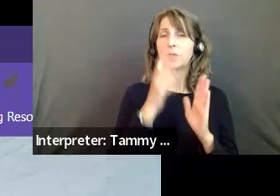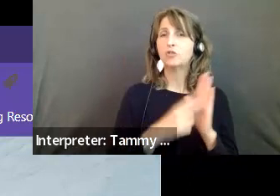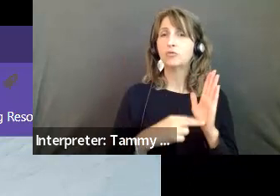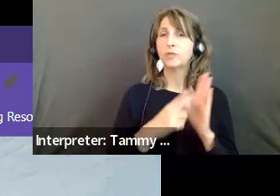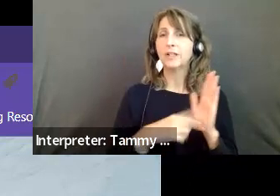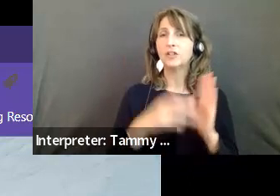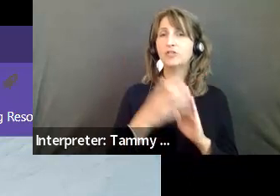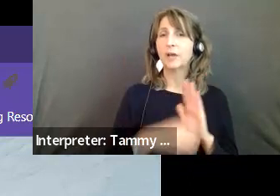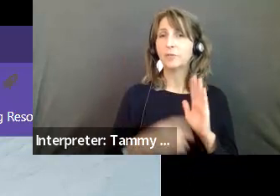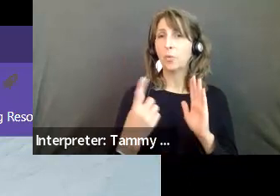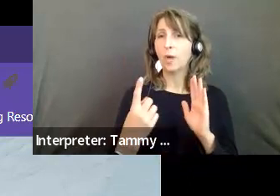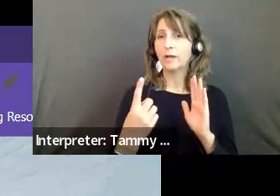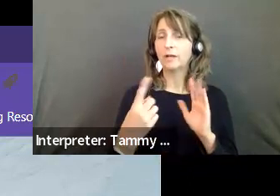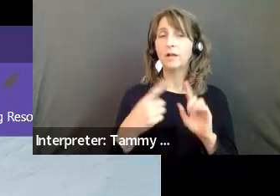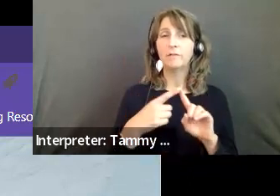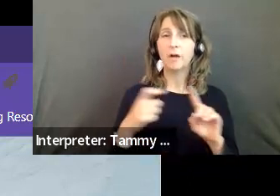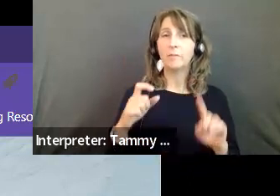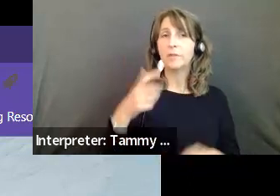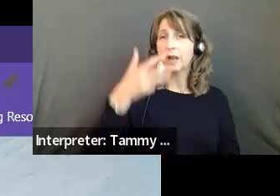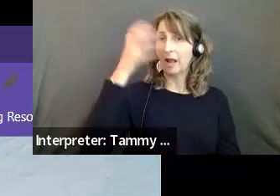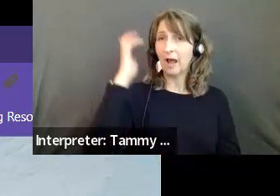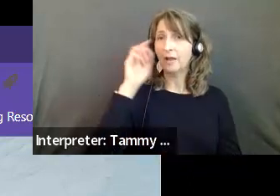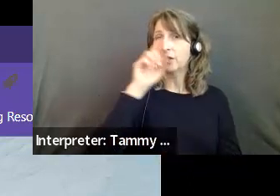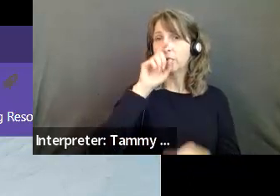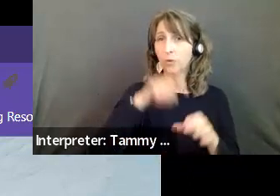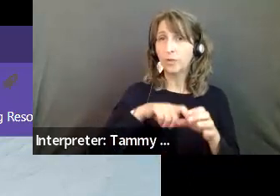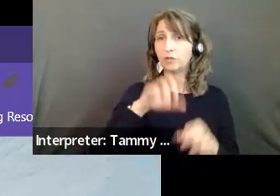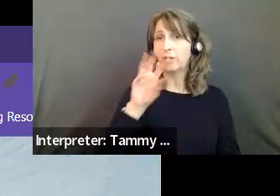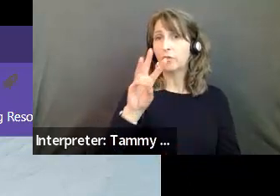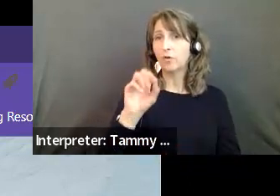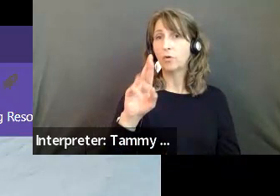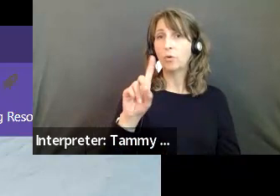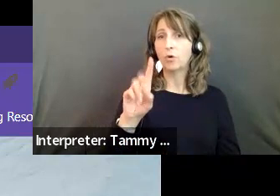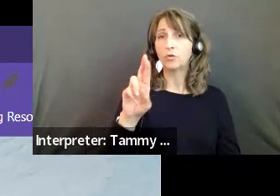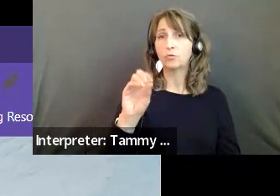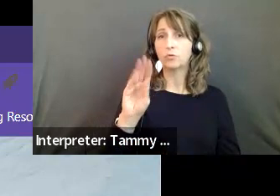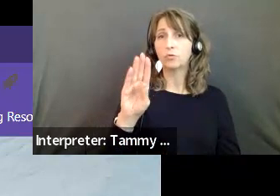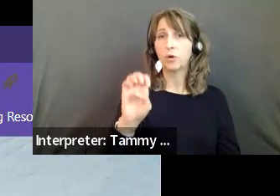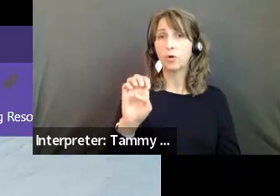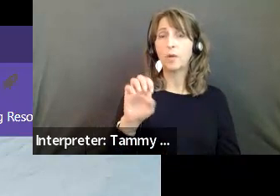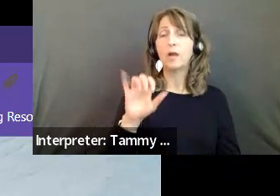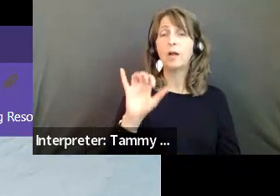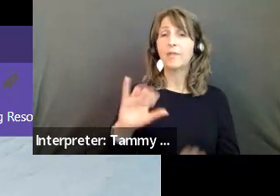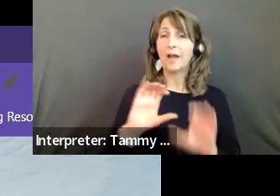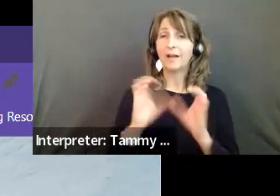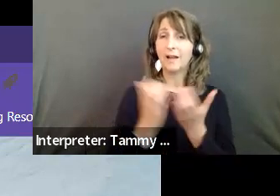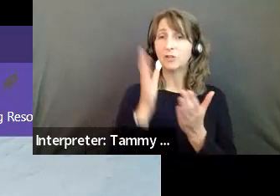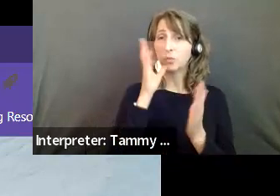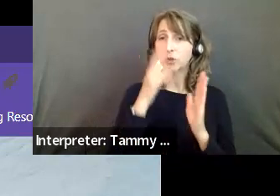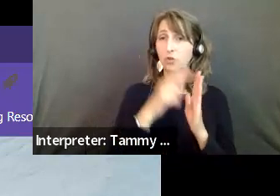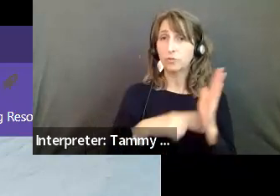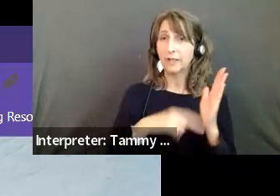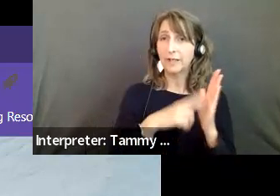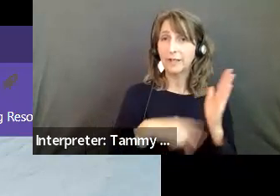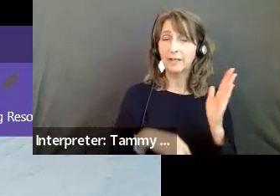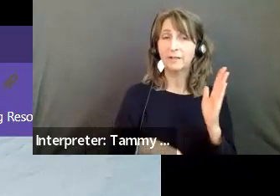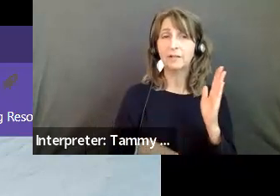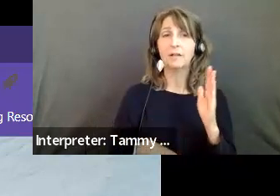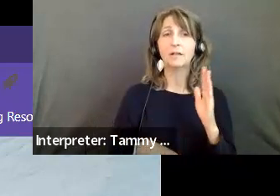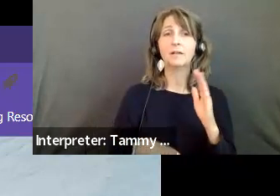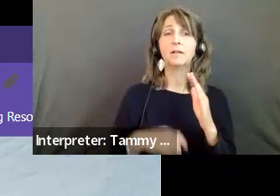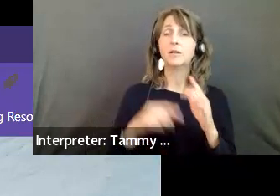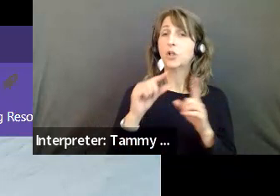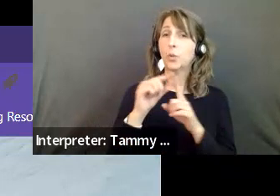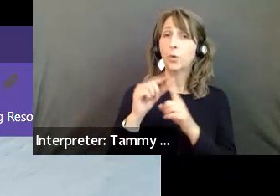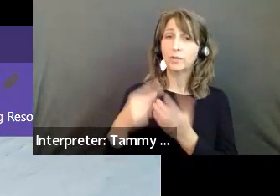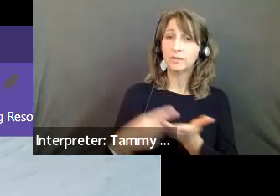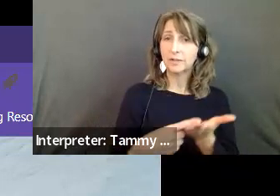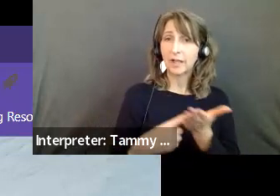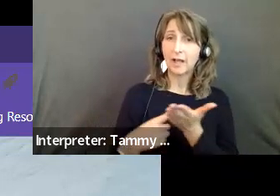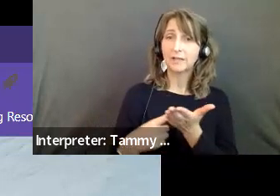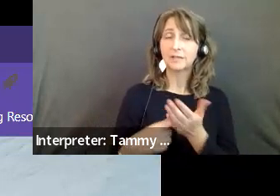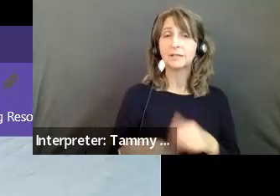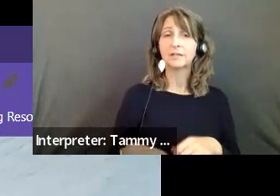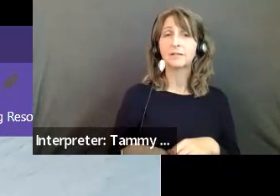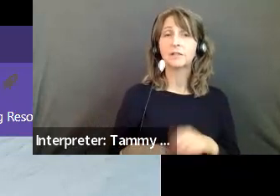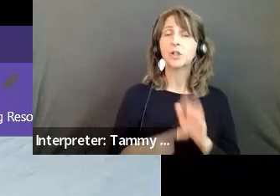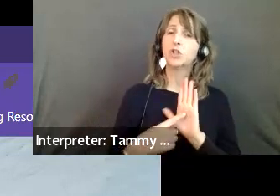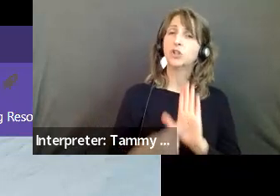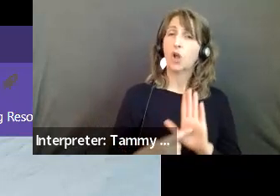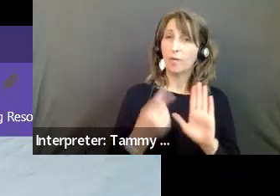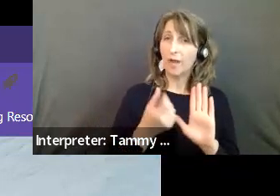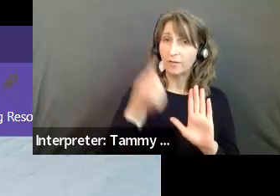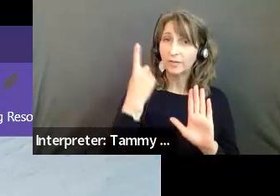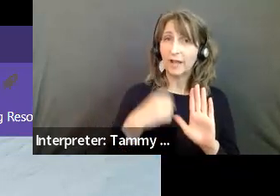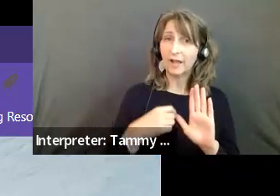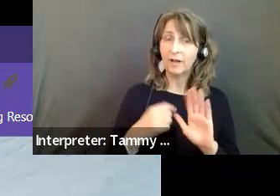From, chapter one from the line, the witch in the wardrobe. And the the class is going to read and work with words, discuss and express understanding in the summarizing activities.